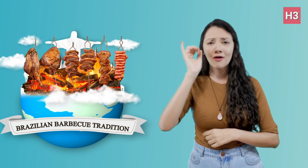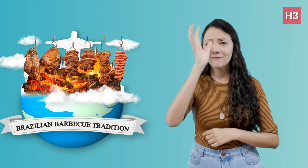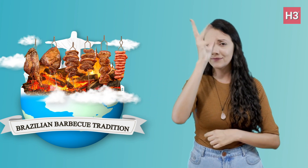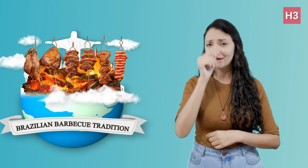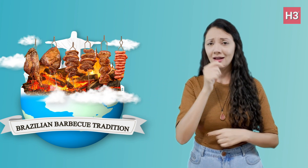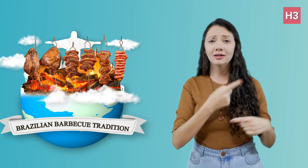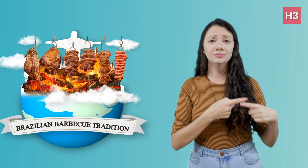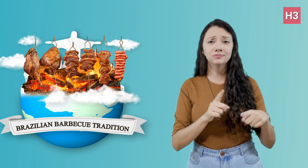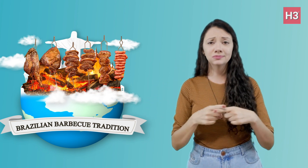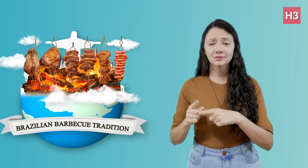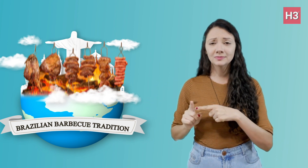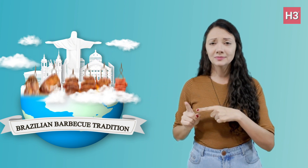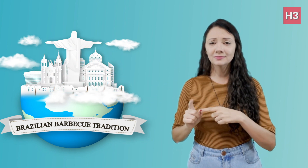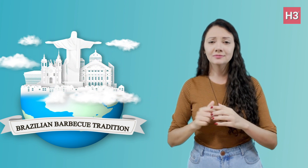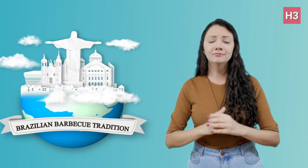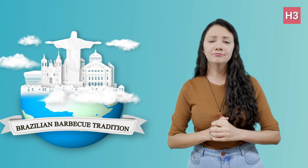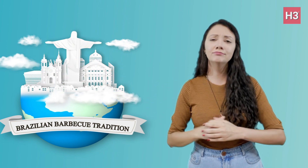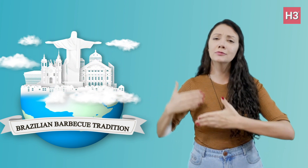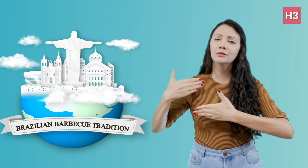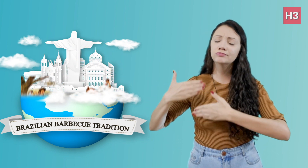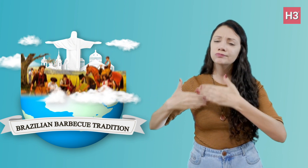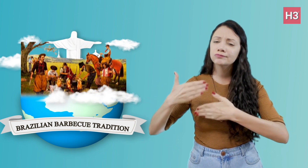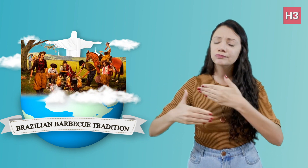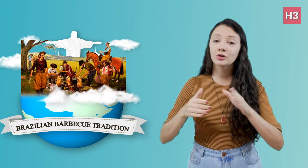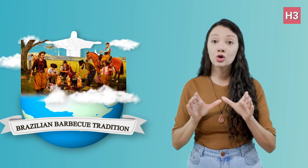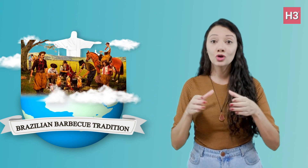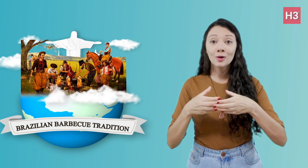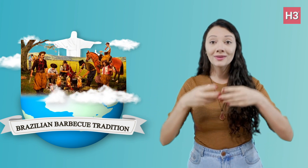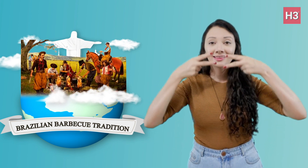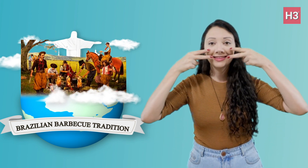beef, chicken, sausages and even pineapples.